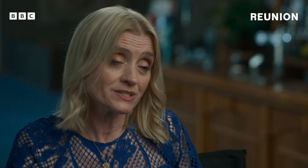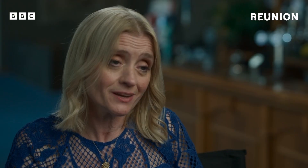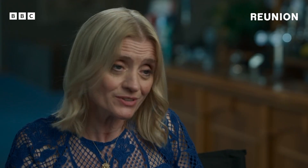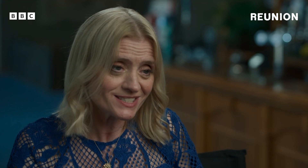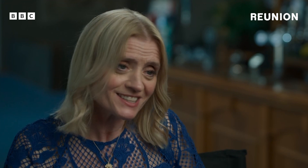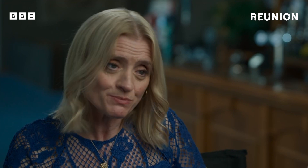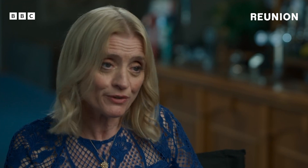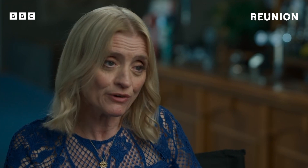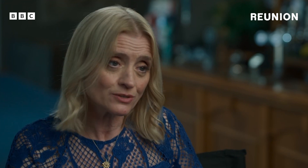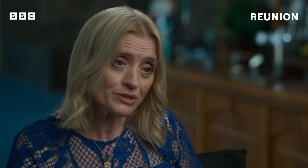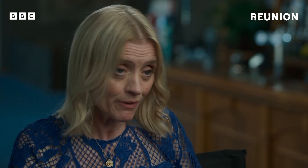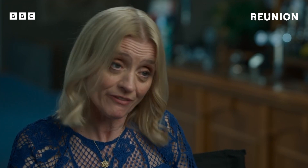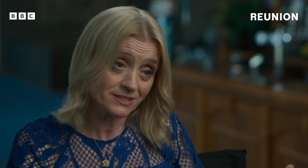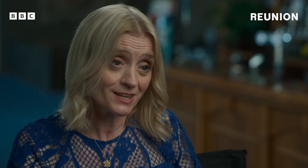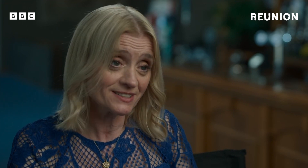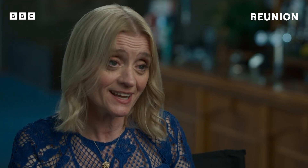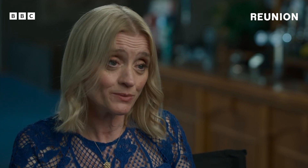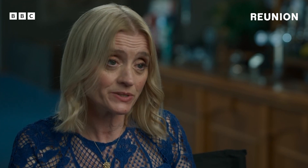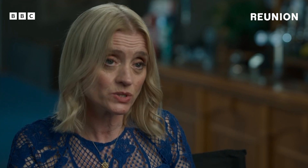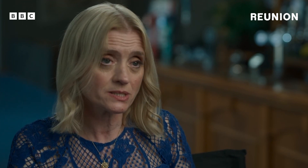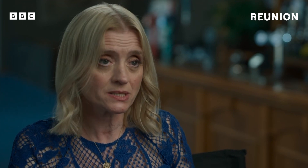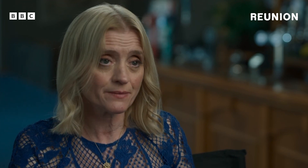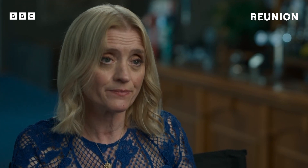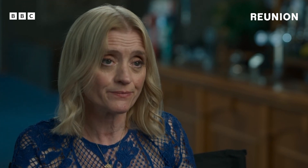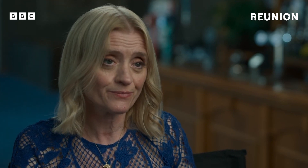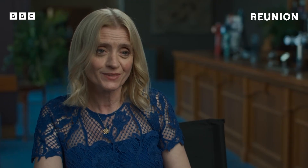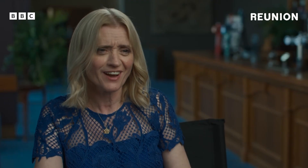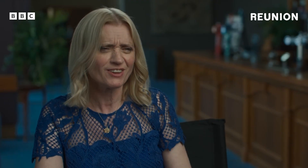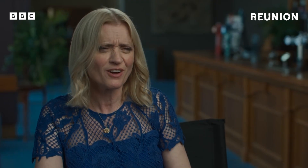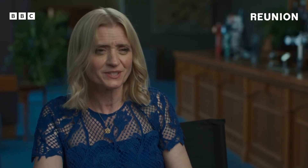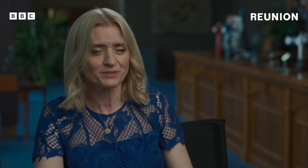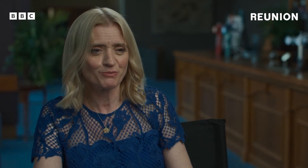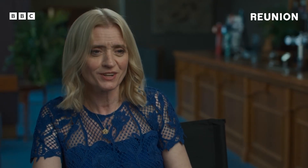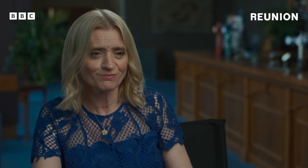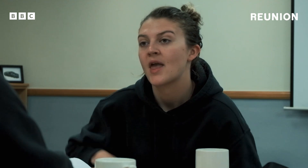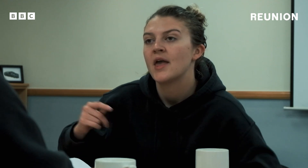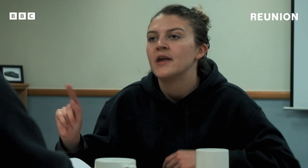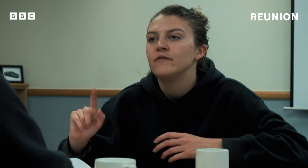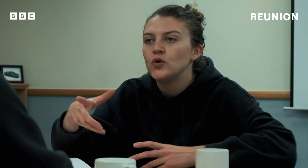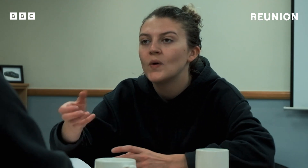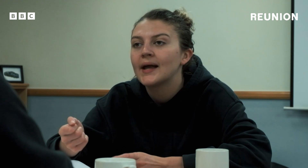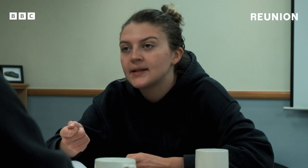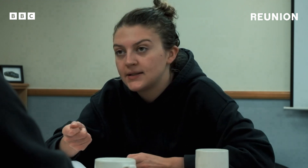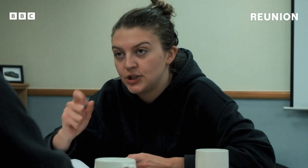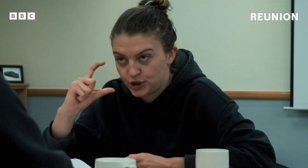It's like visiting this beautiful country where I've had to learn the language and, um, yeah, I've loved it. It's been brilliant. For the chemistry audition with Matty,